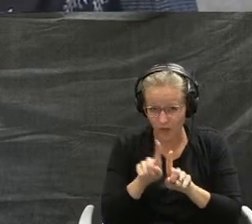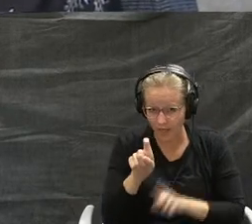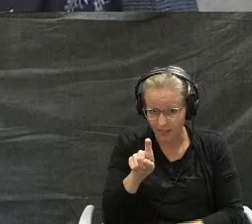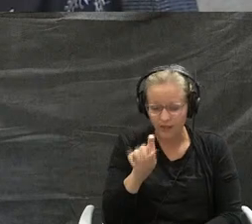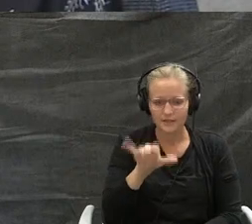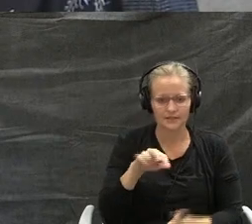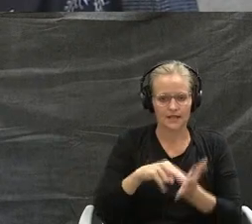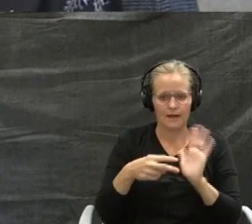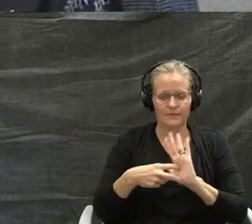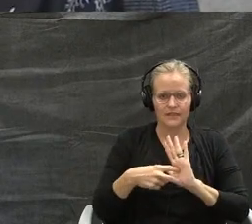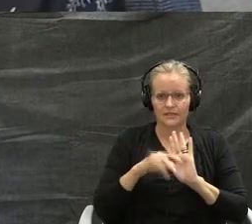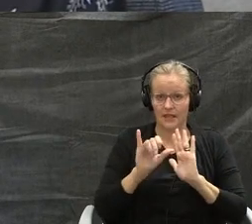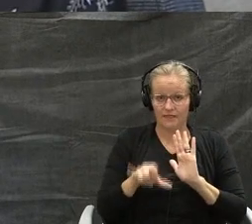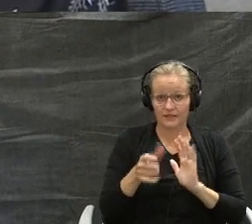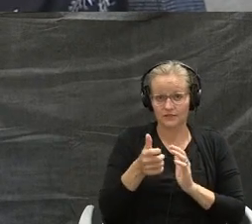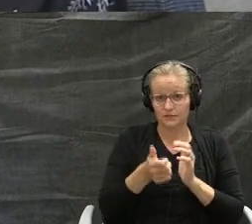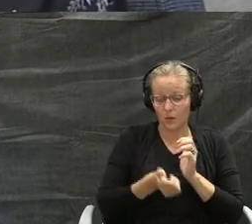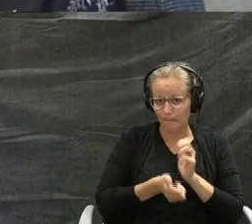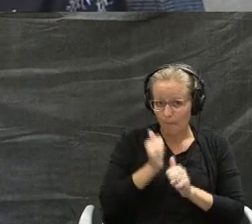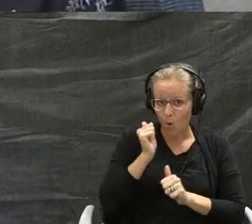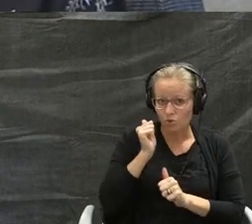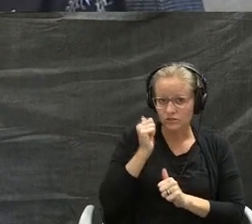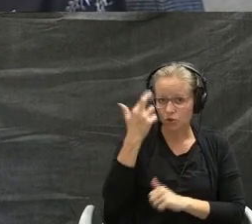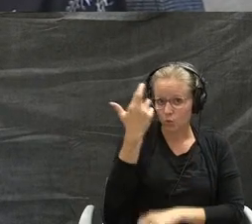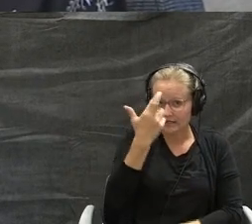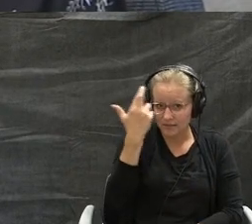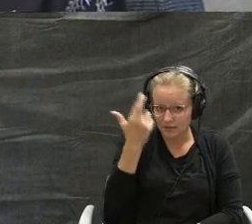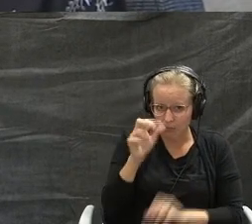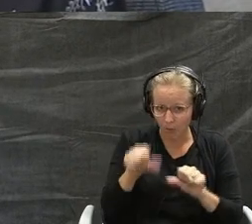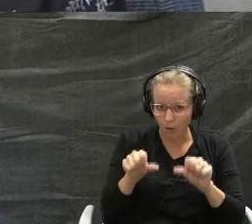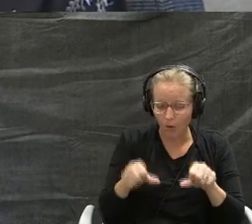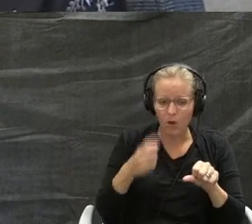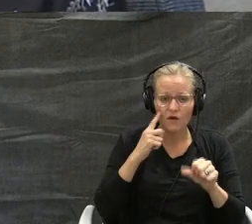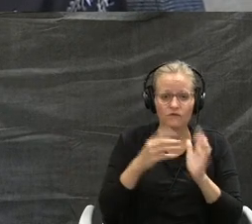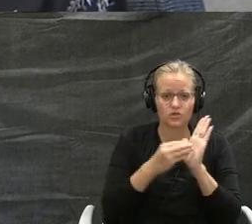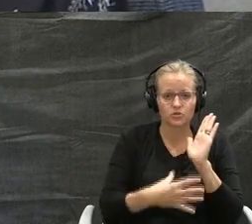balanced for all learning types and makes the most consideration for teachers and staff and their families.